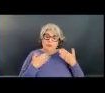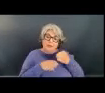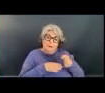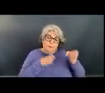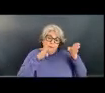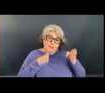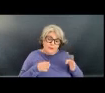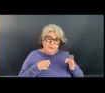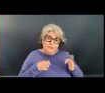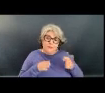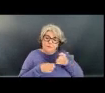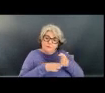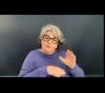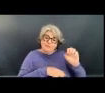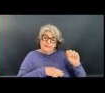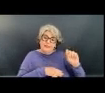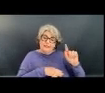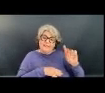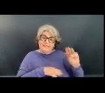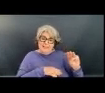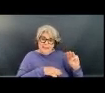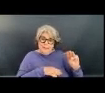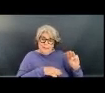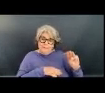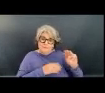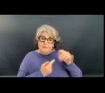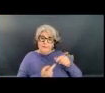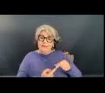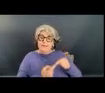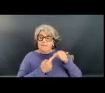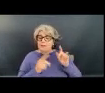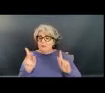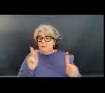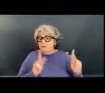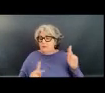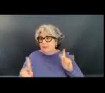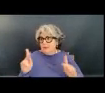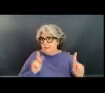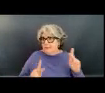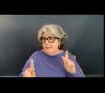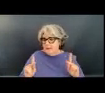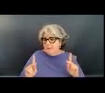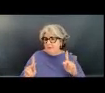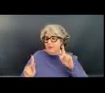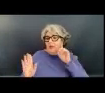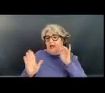professionals in the STEM field, particularly people who identify